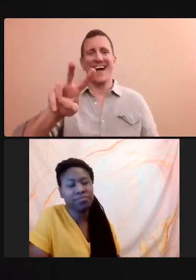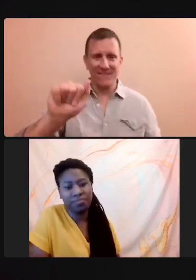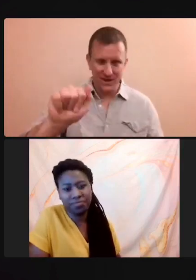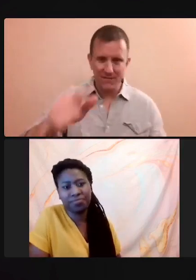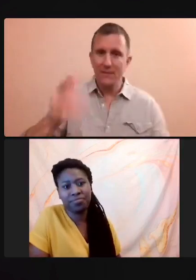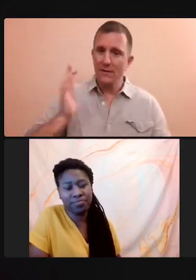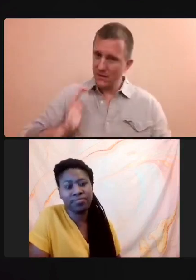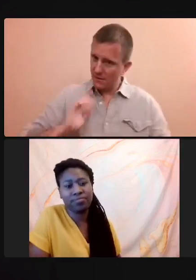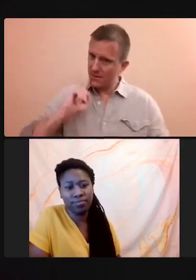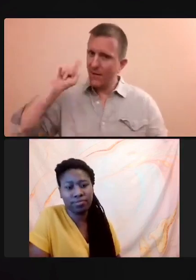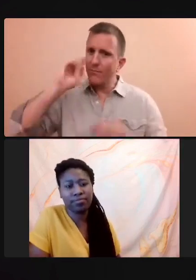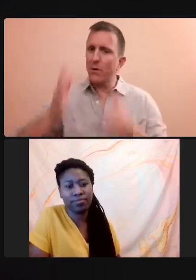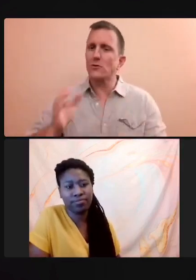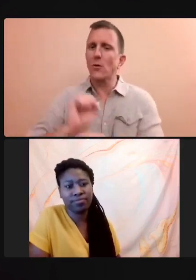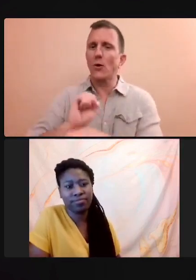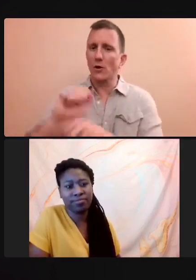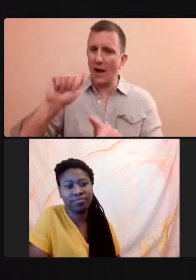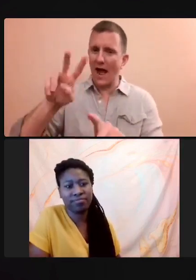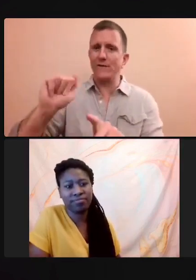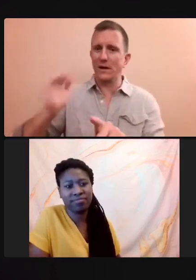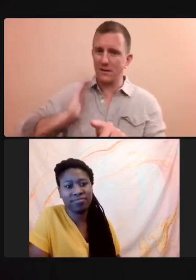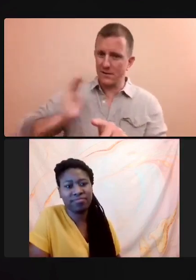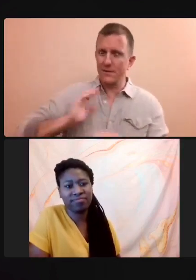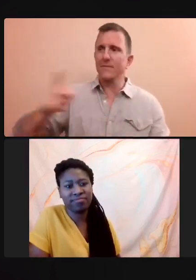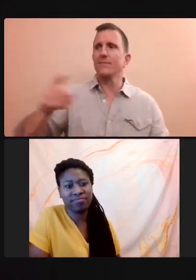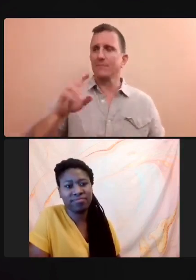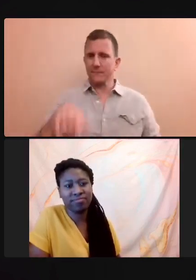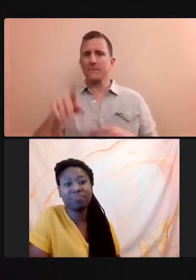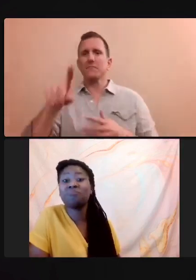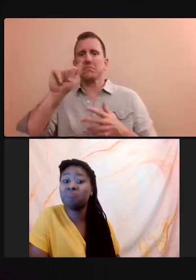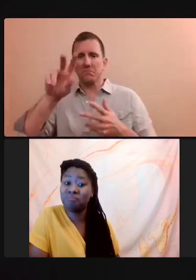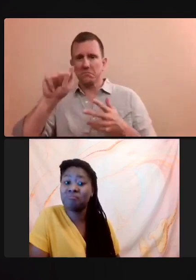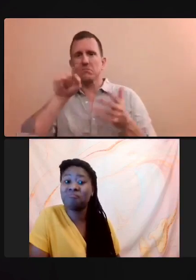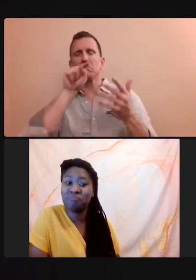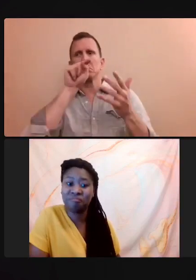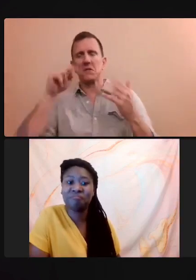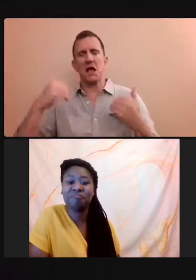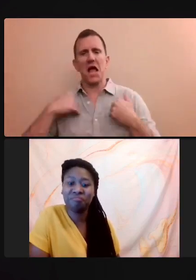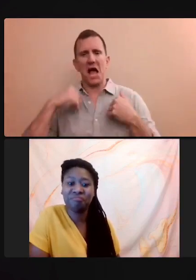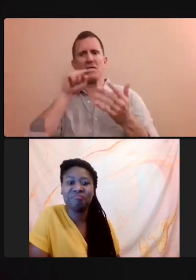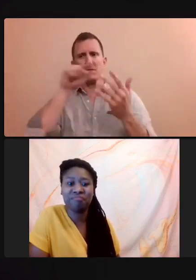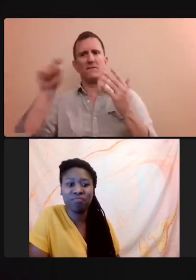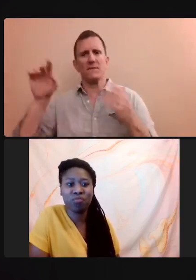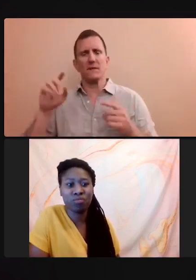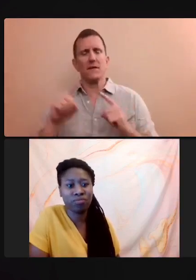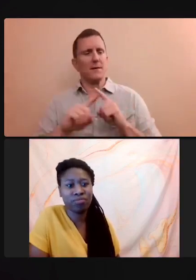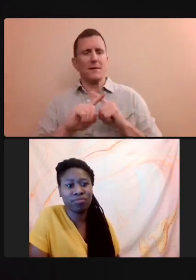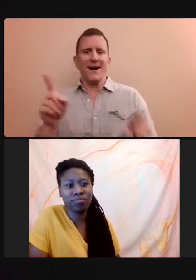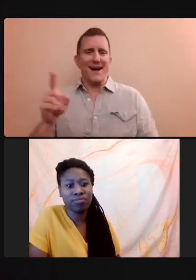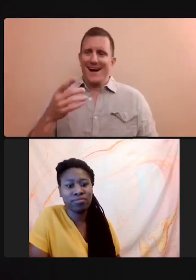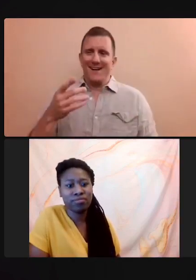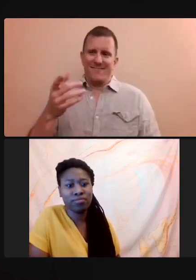it's takes up speech from all over. So they're really trying to work on having it to